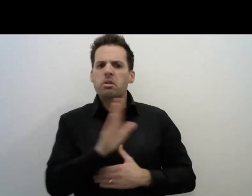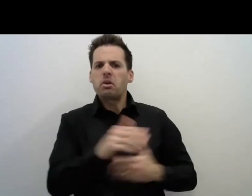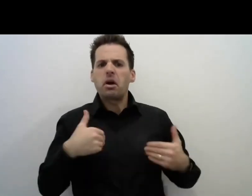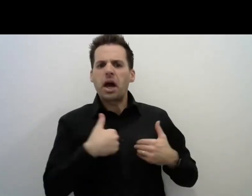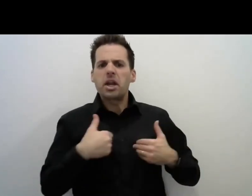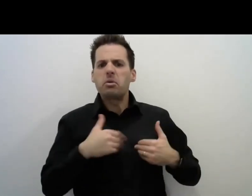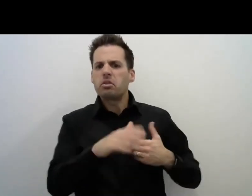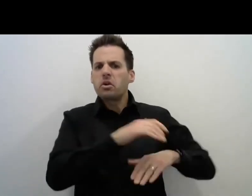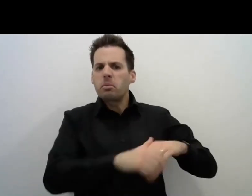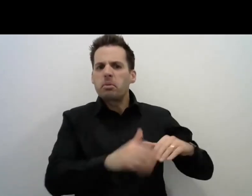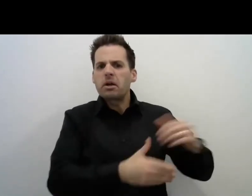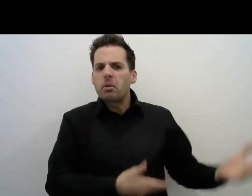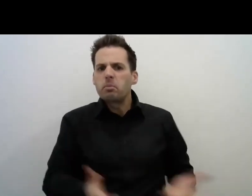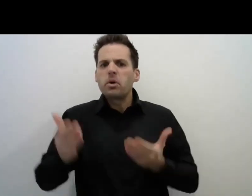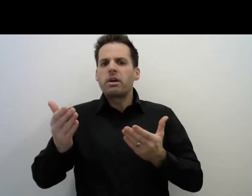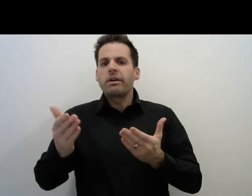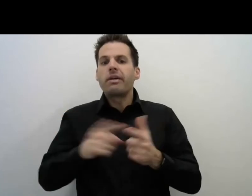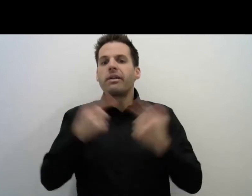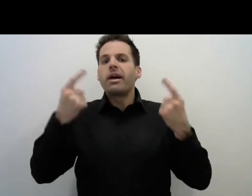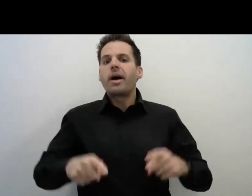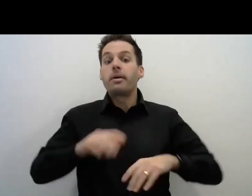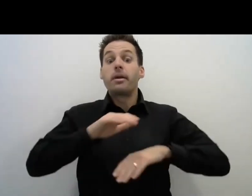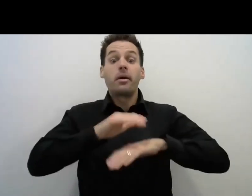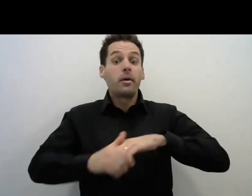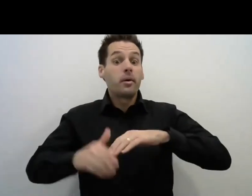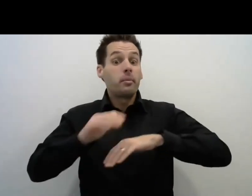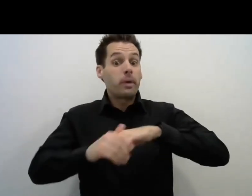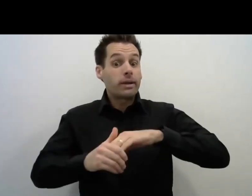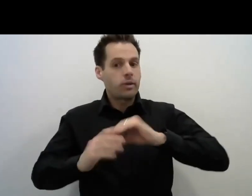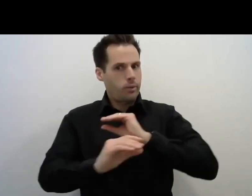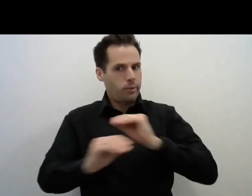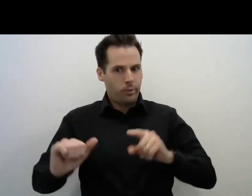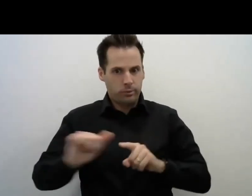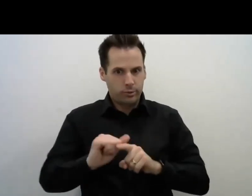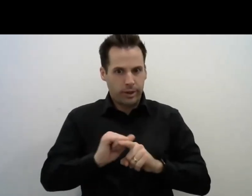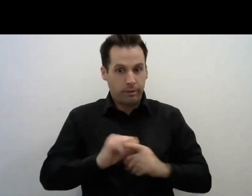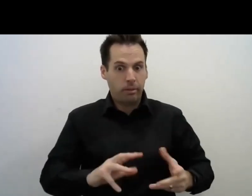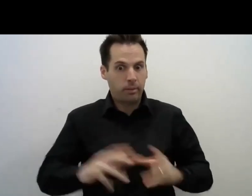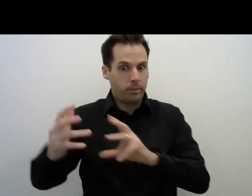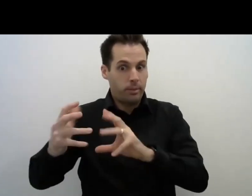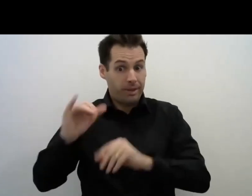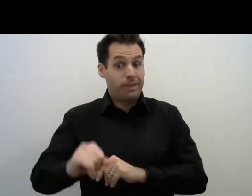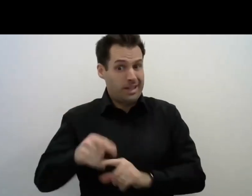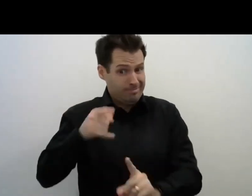go wrong when that happens because the pet is not trained and training is the key here and so